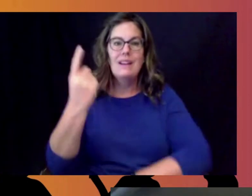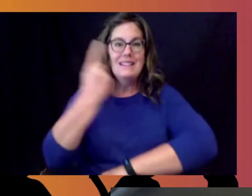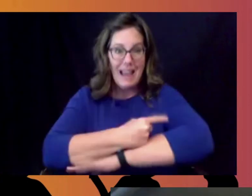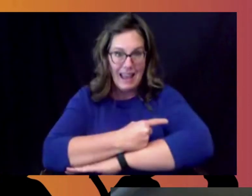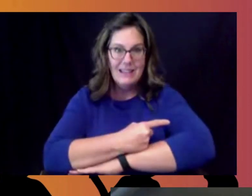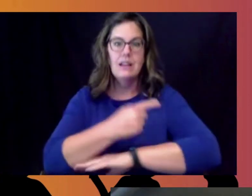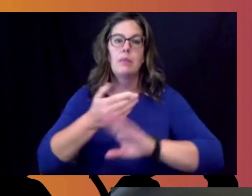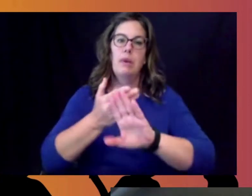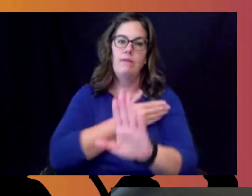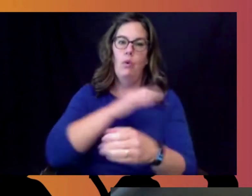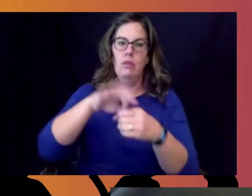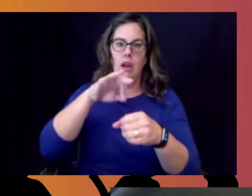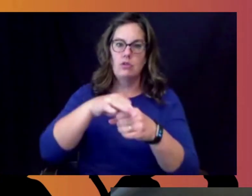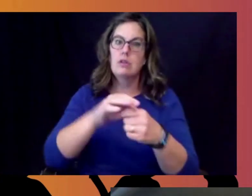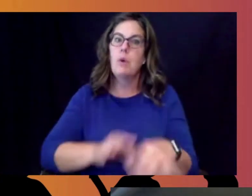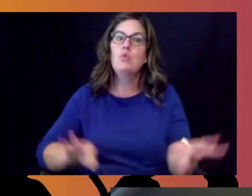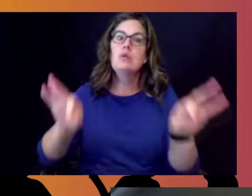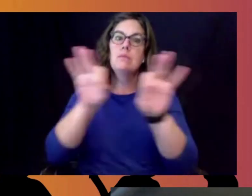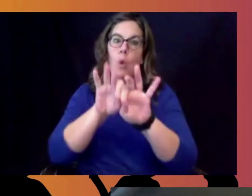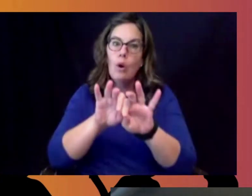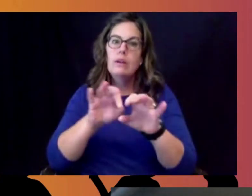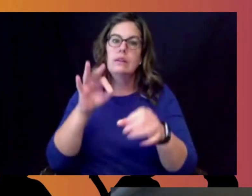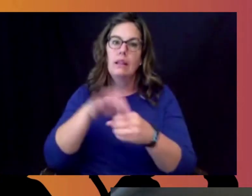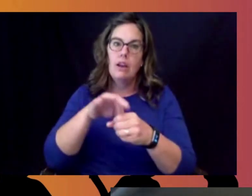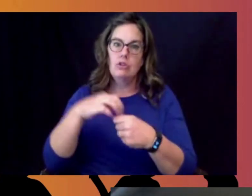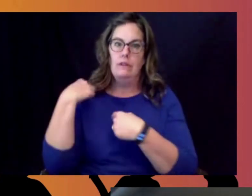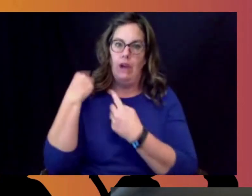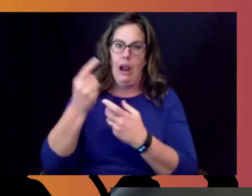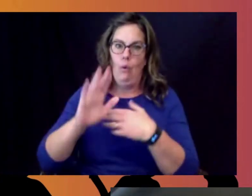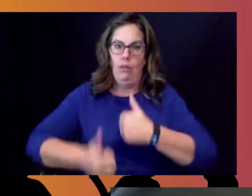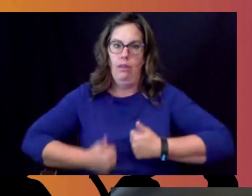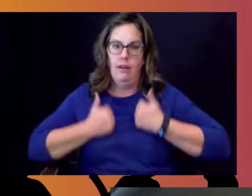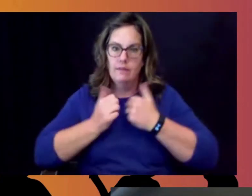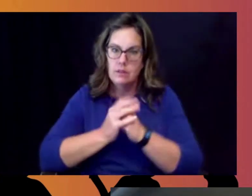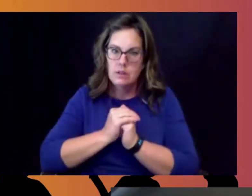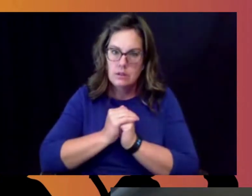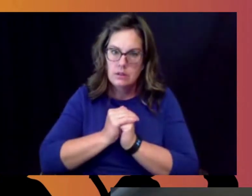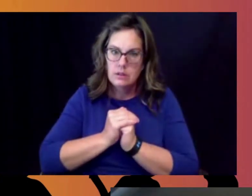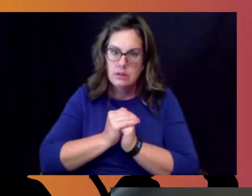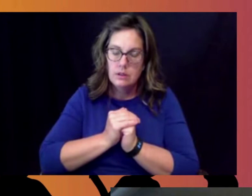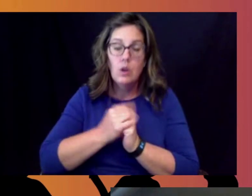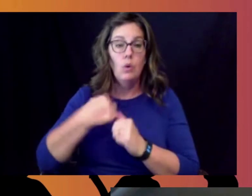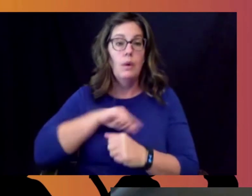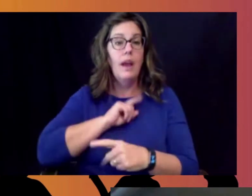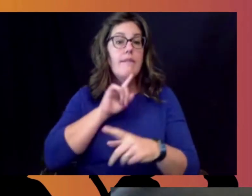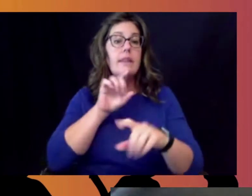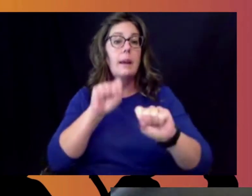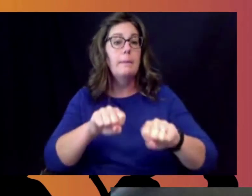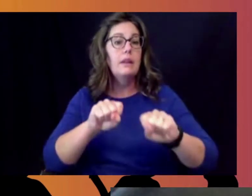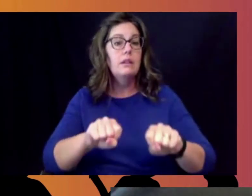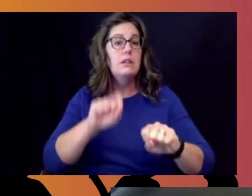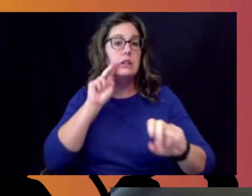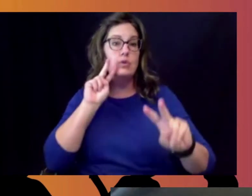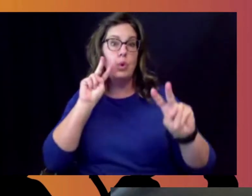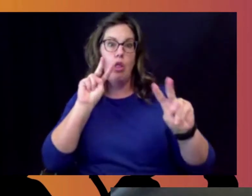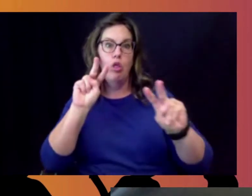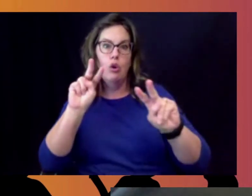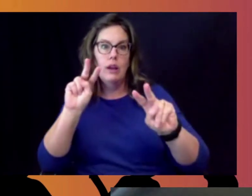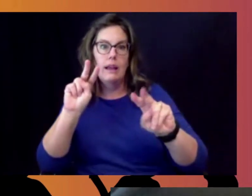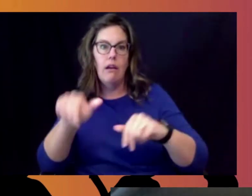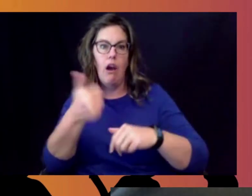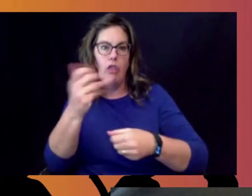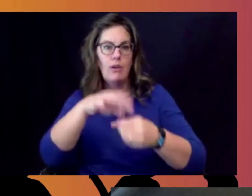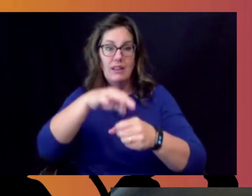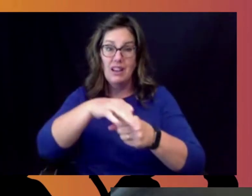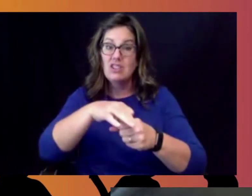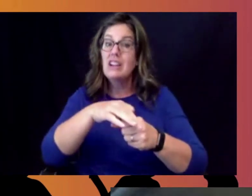after that we have the ability to start looking at other elections every election matters from local